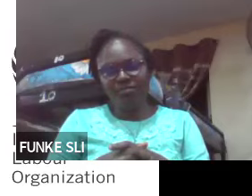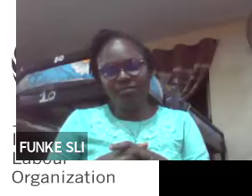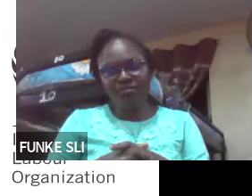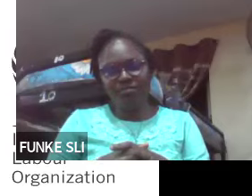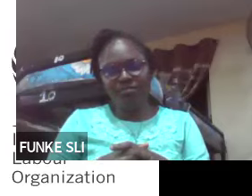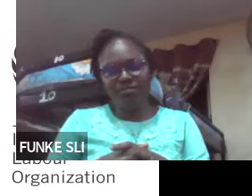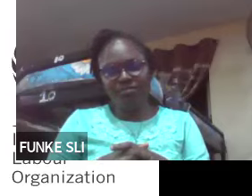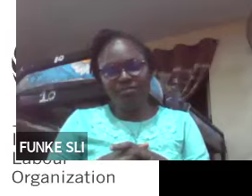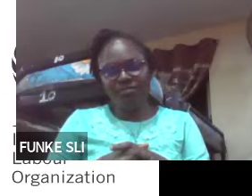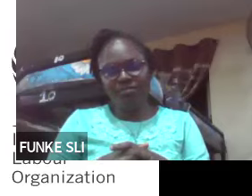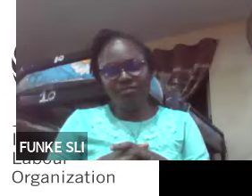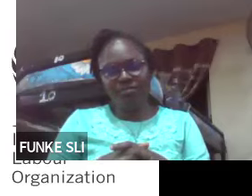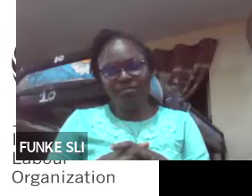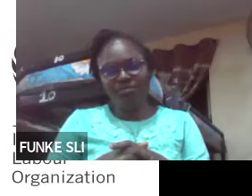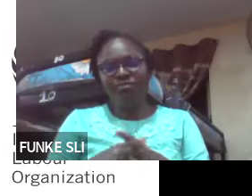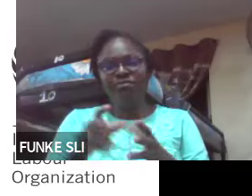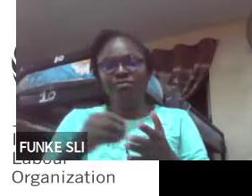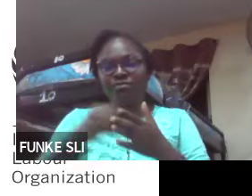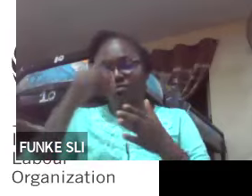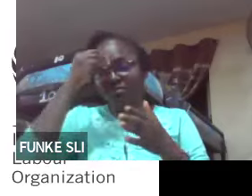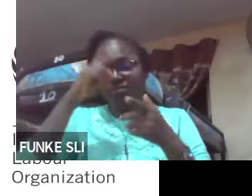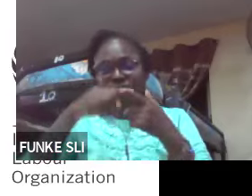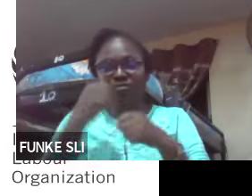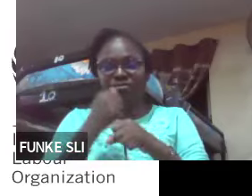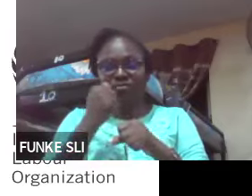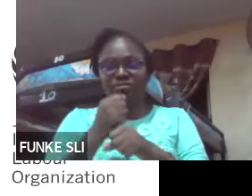sola bakre: Amongst other things, you've learned to make use of the chat box.